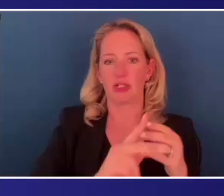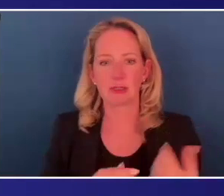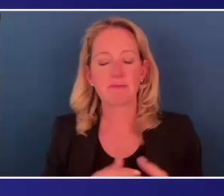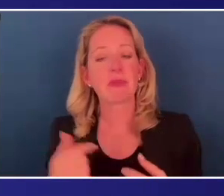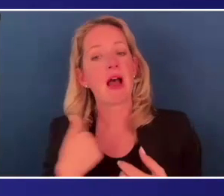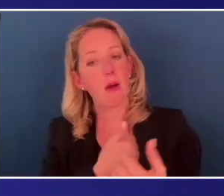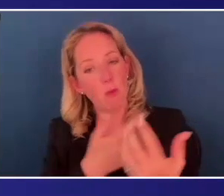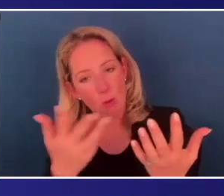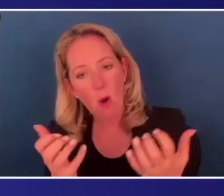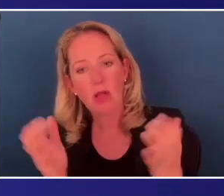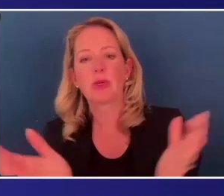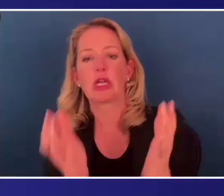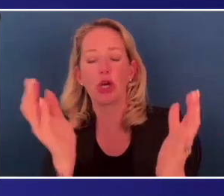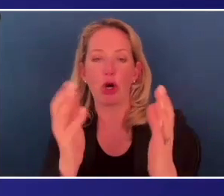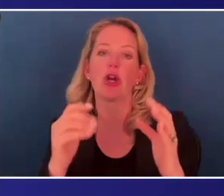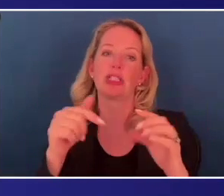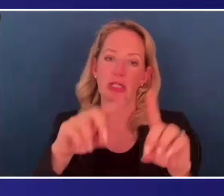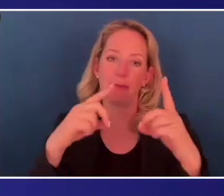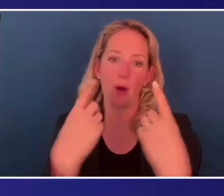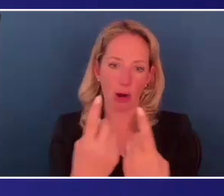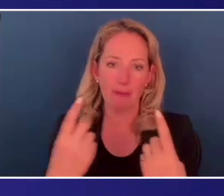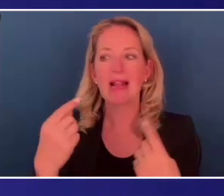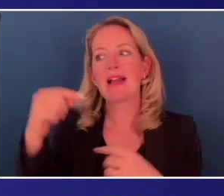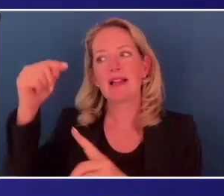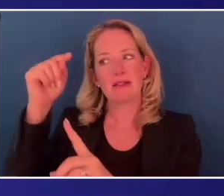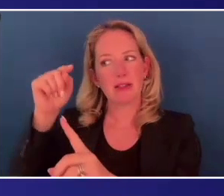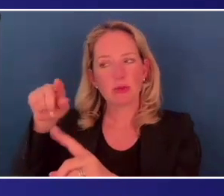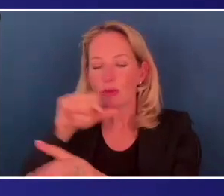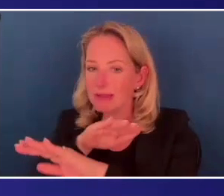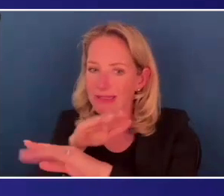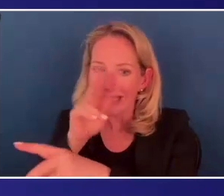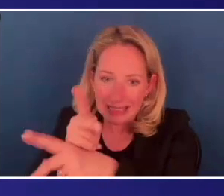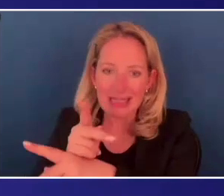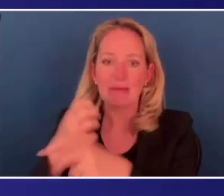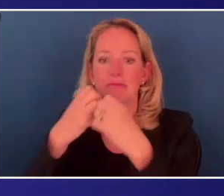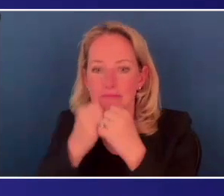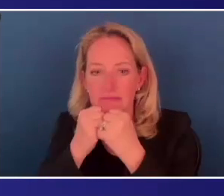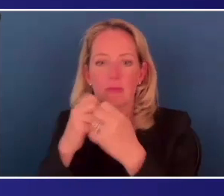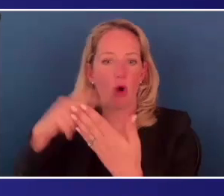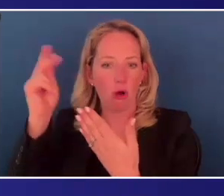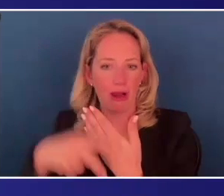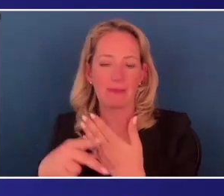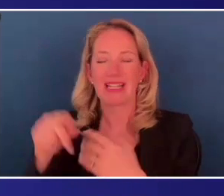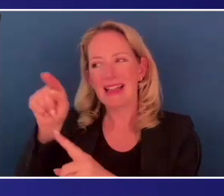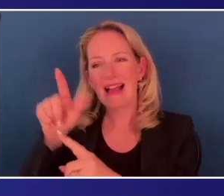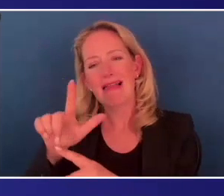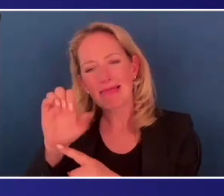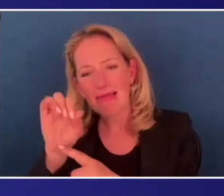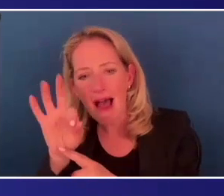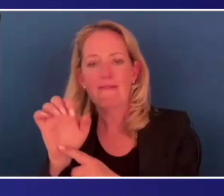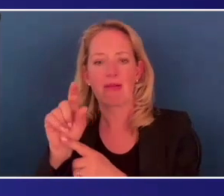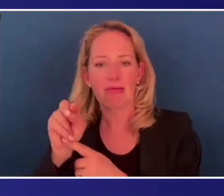These are live lines and not loopholes. And I will say it again, eliminating IDR plans will not increase repayment.